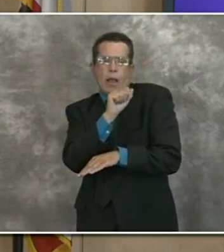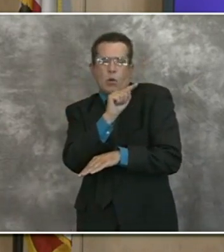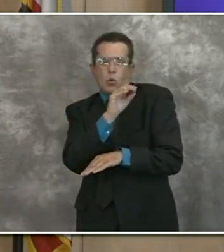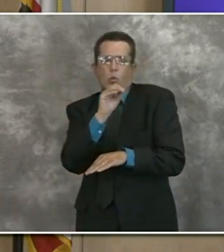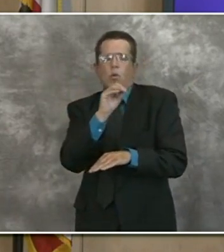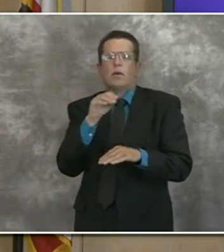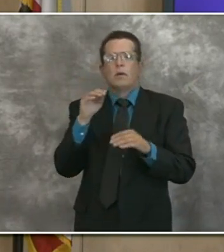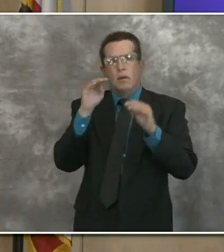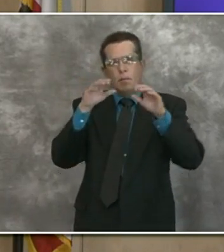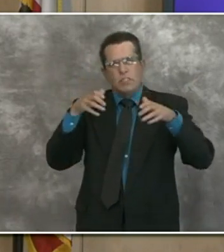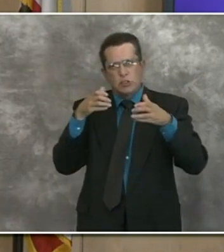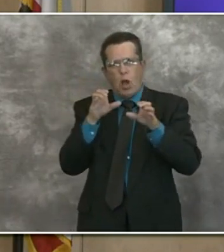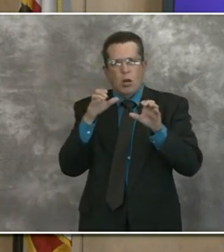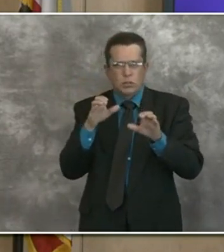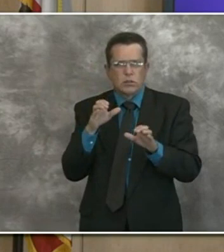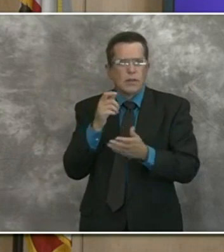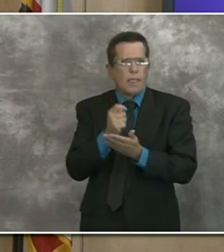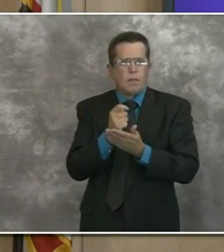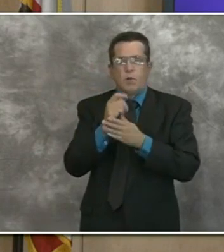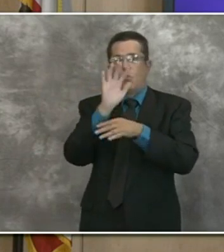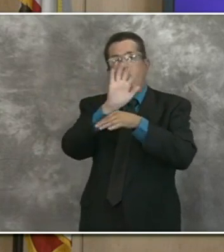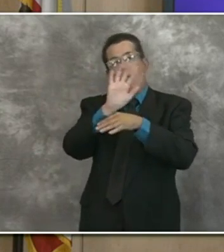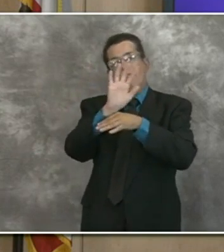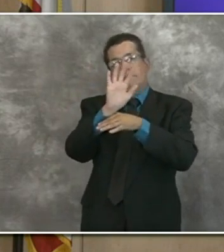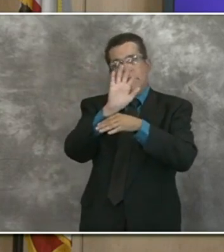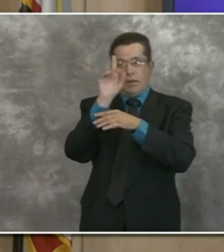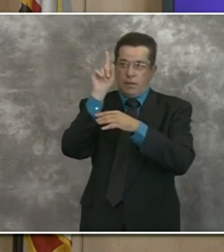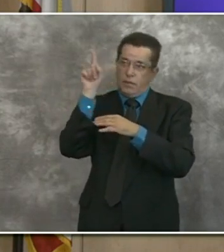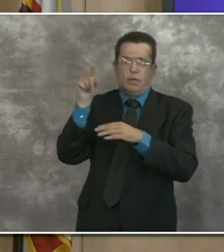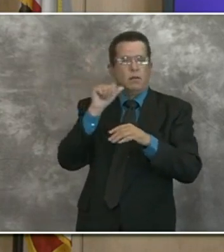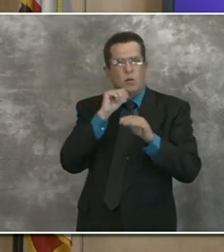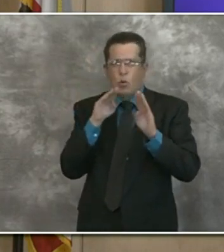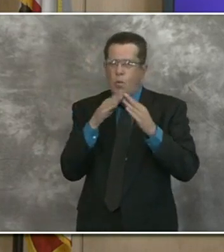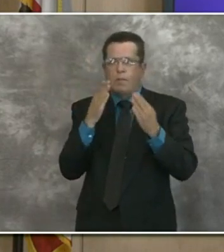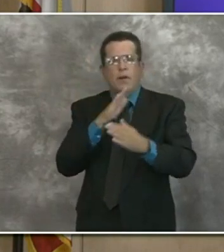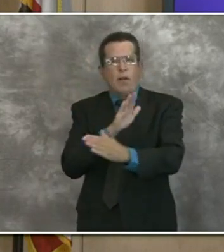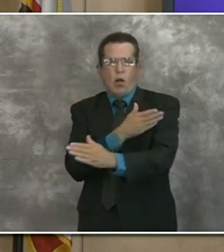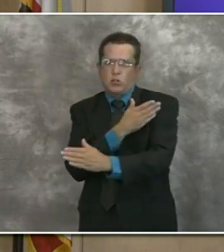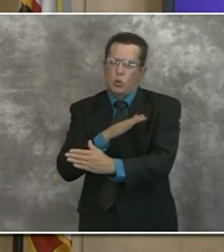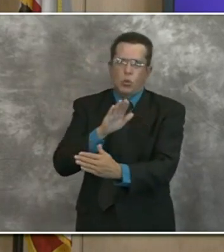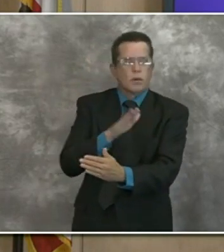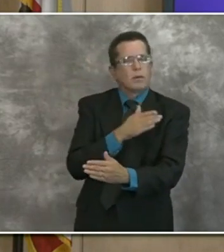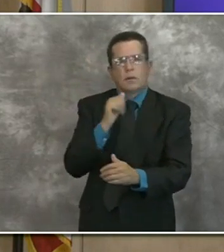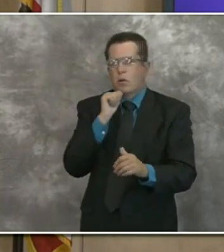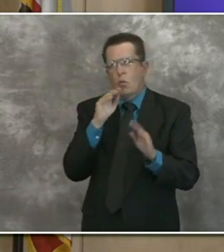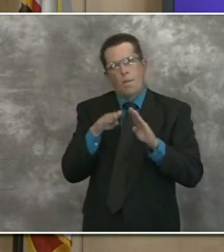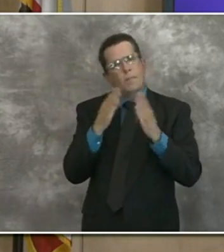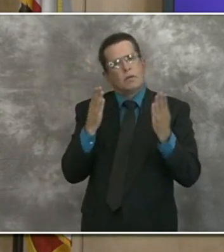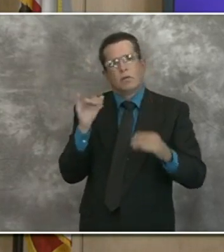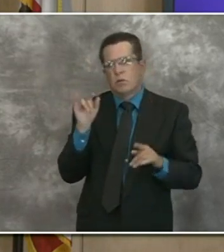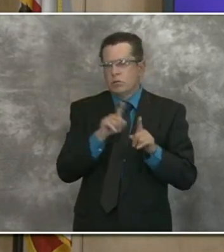OR ANYWHERE IN THE STATE OF CALIFORNIA OR NAIL PLACES TO GET OFFICIALS TATTOO PARLORS THERAPEUTIC MASSAGE